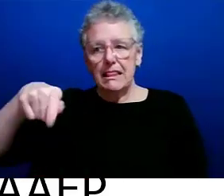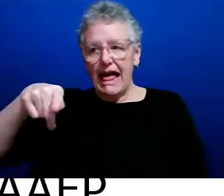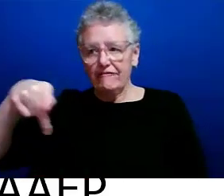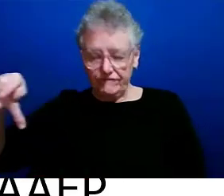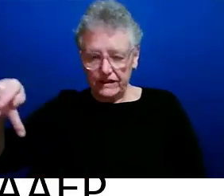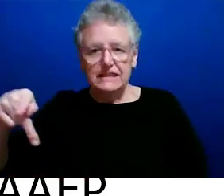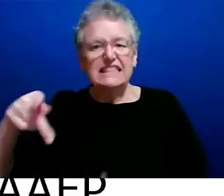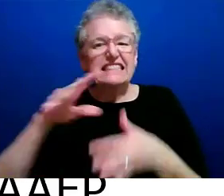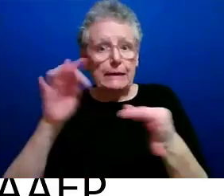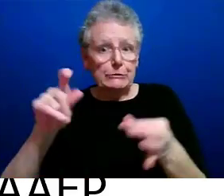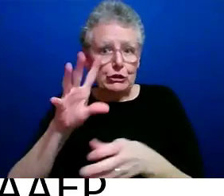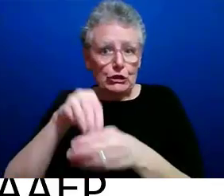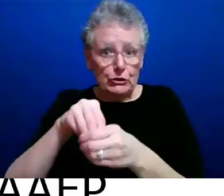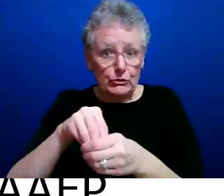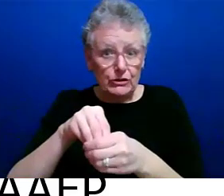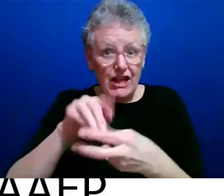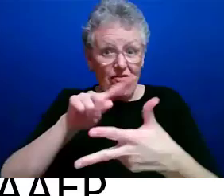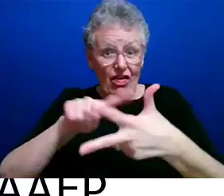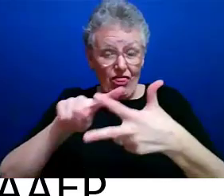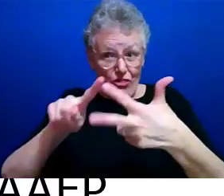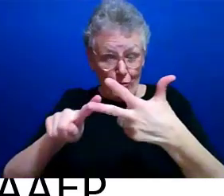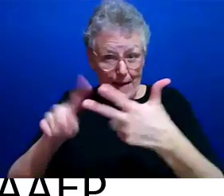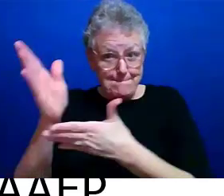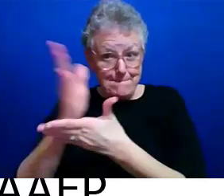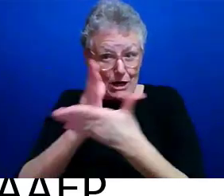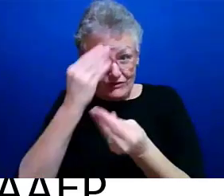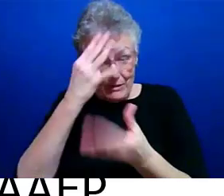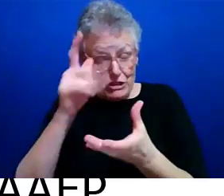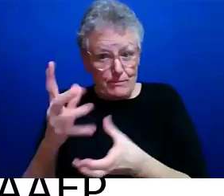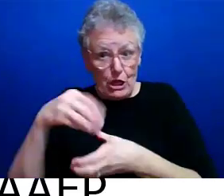Just as a recap, those three pieces of information that should be included